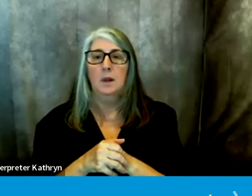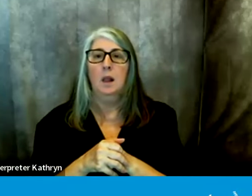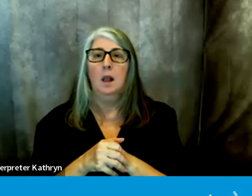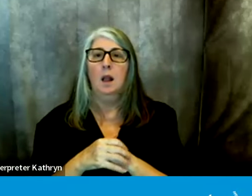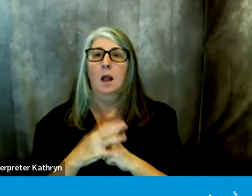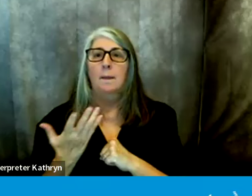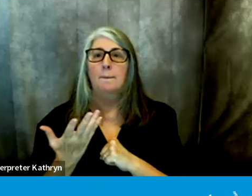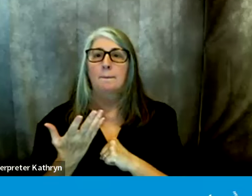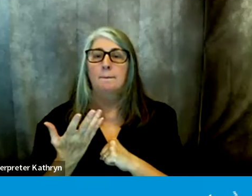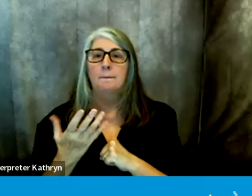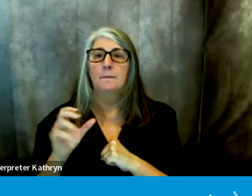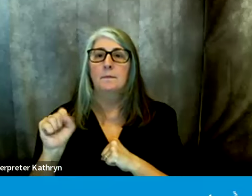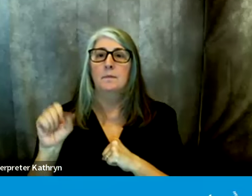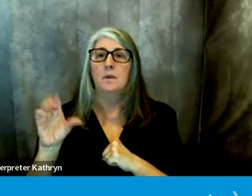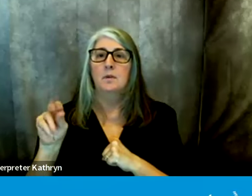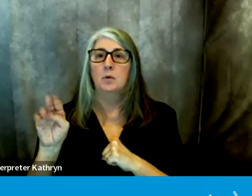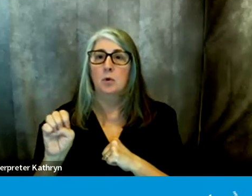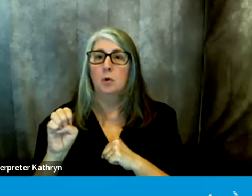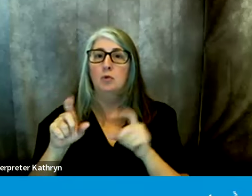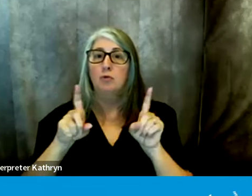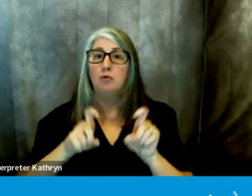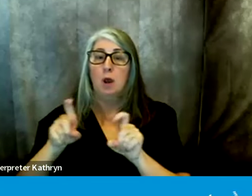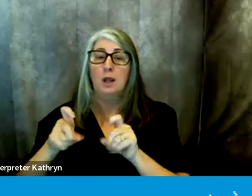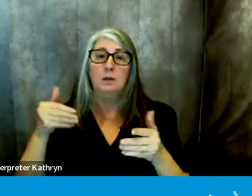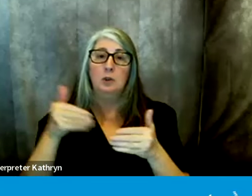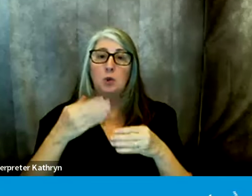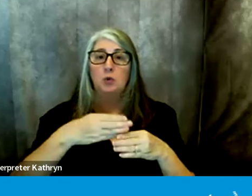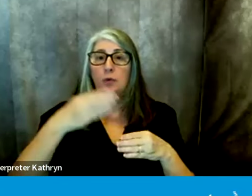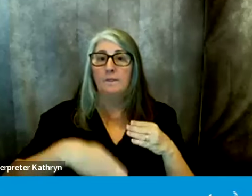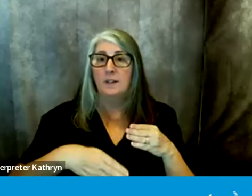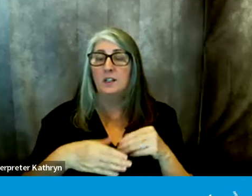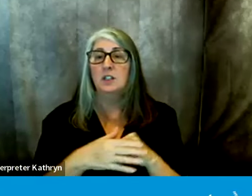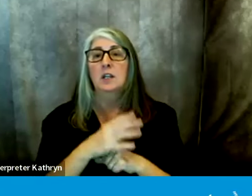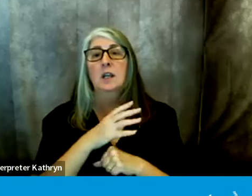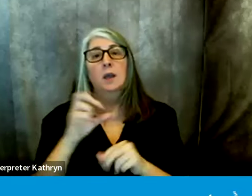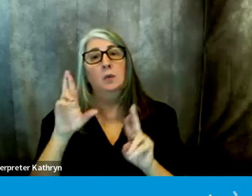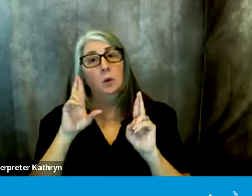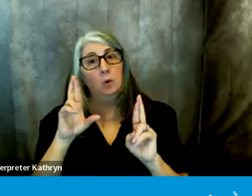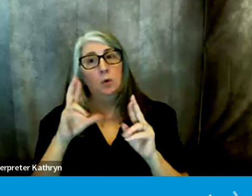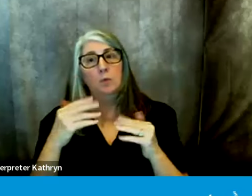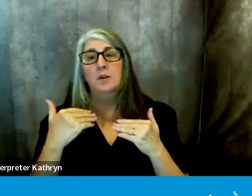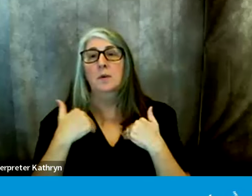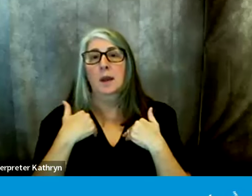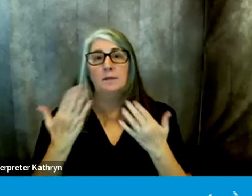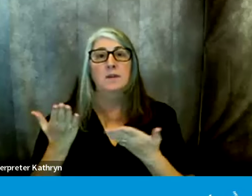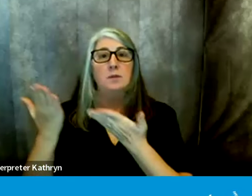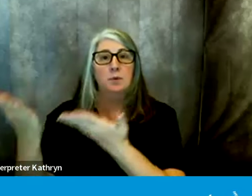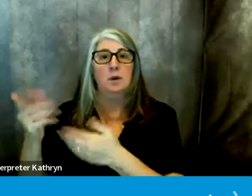The SCONE trial is close to completion in recruitment and we're hoping to have this in front of the FDA later this year